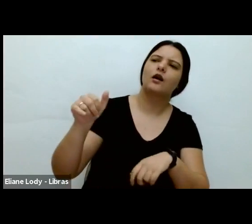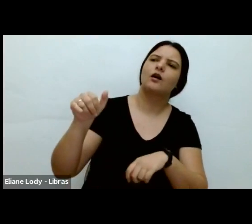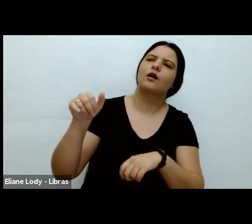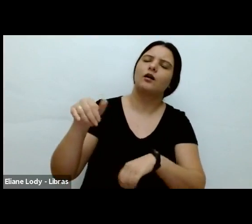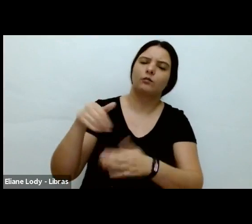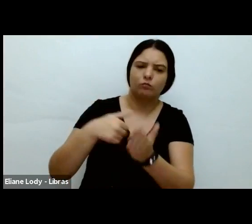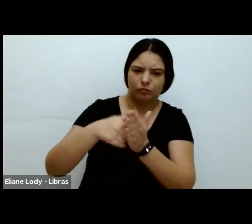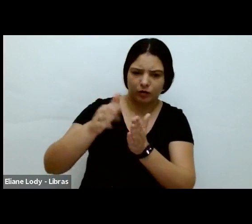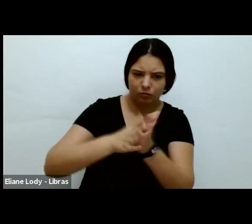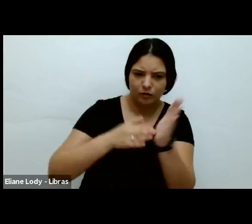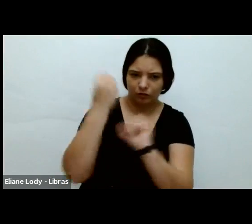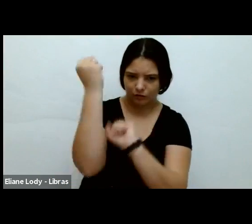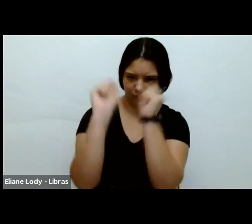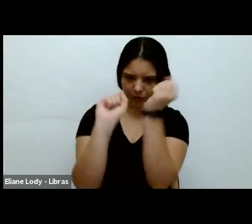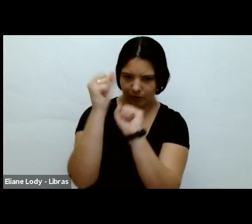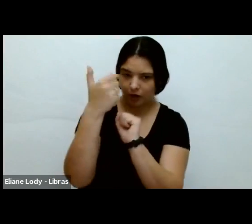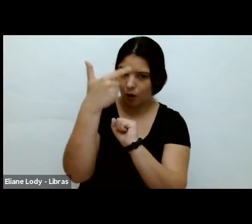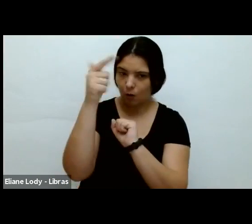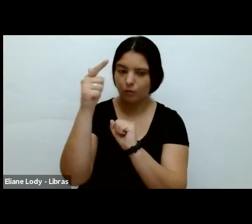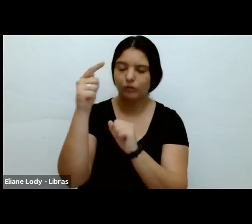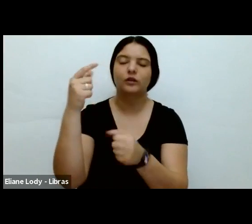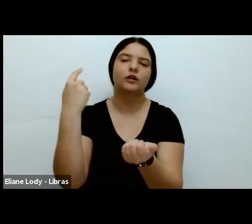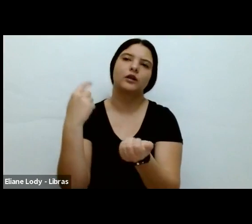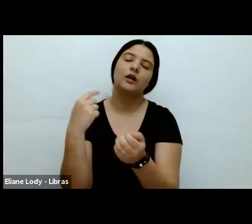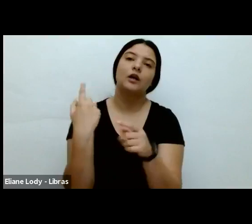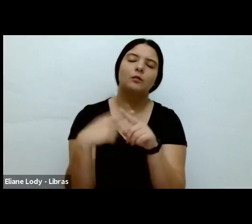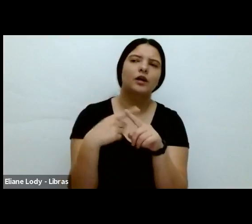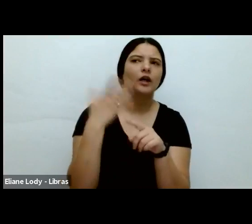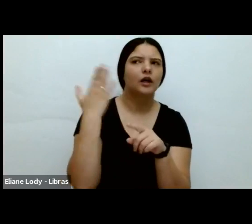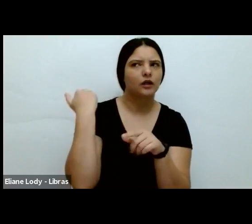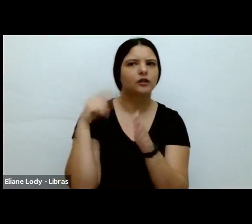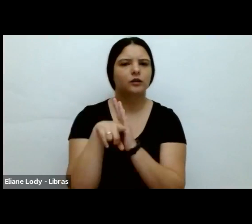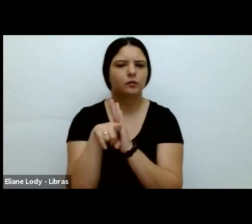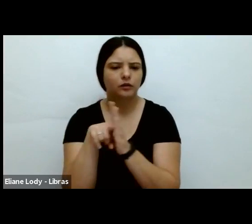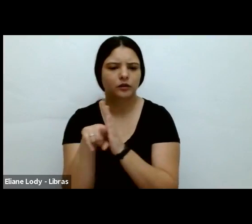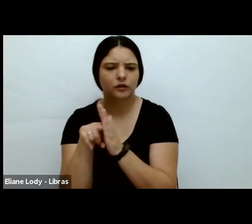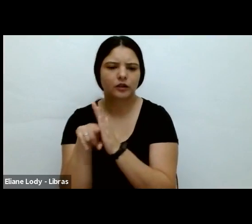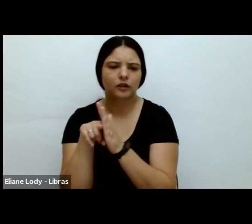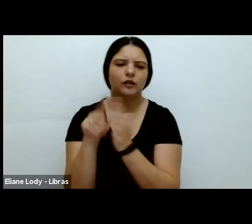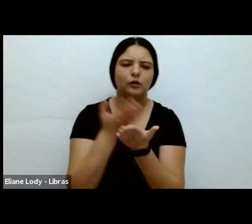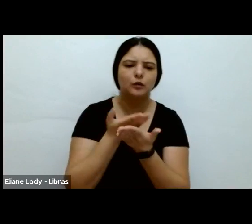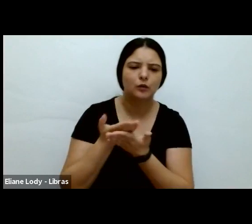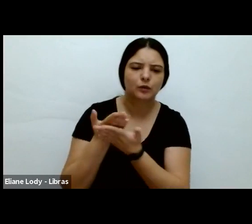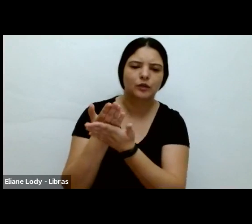had studied vegetable. e fats and carbs fats and canola oil. market marine Corps de